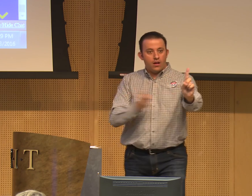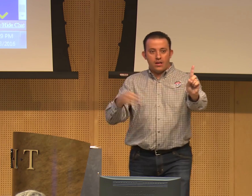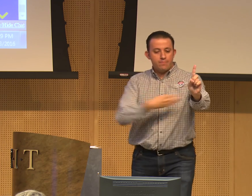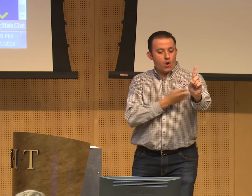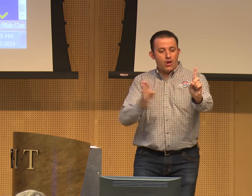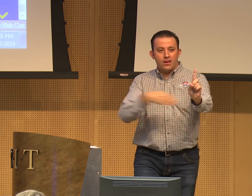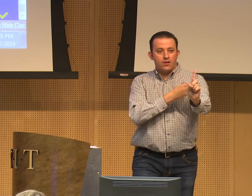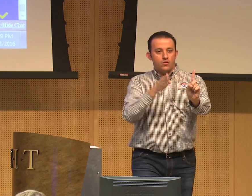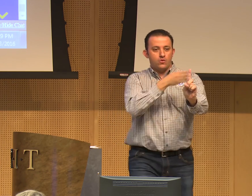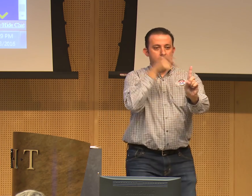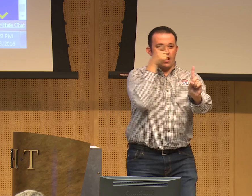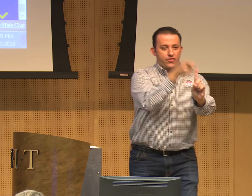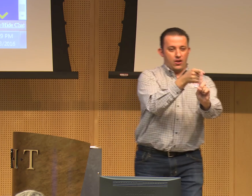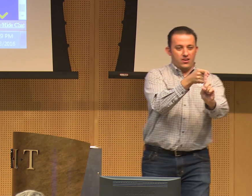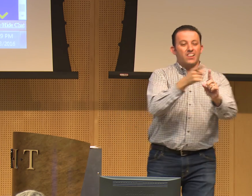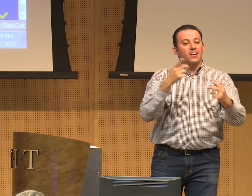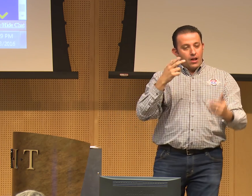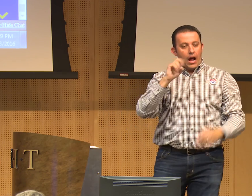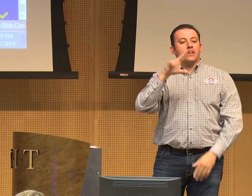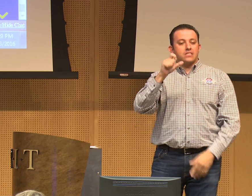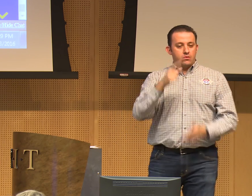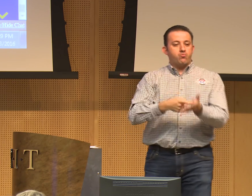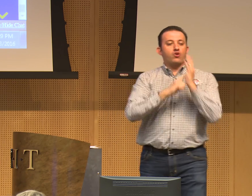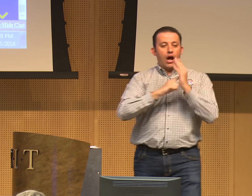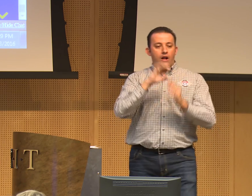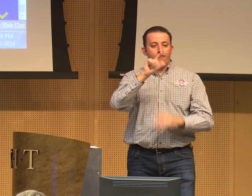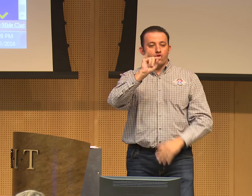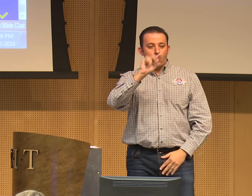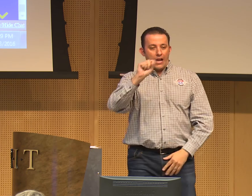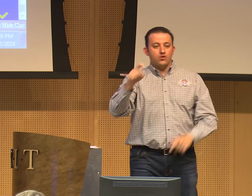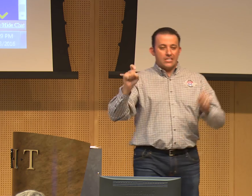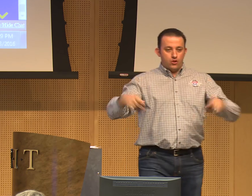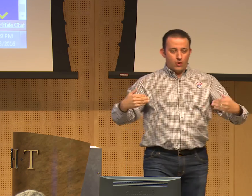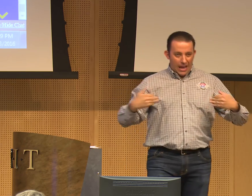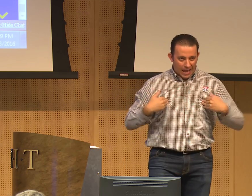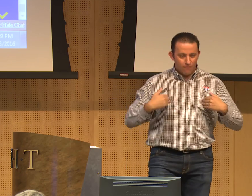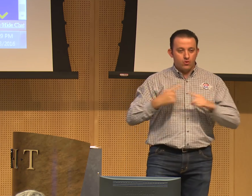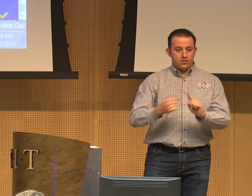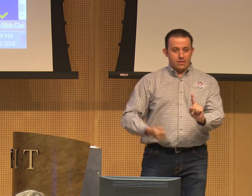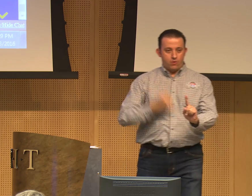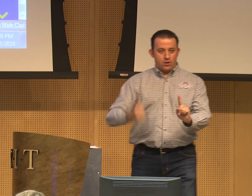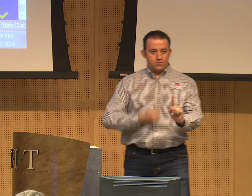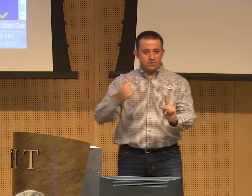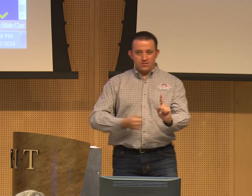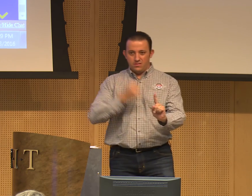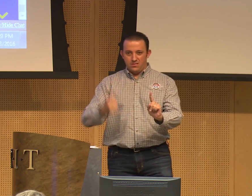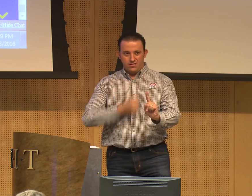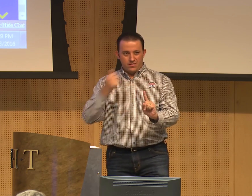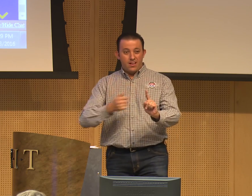You know, how is it that I keep going? I've got a goal that I want to attain. You know, the road might be windy, but I get there.